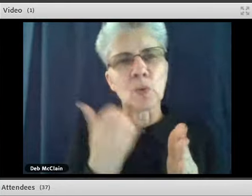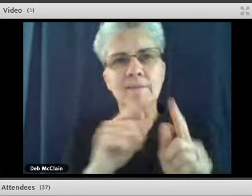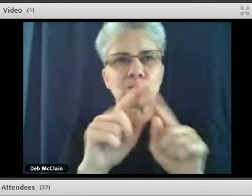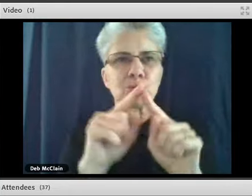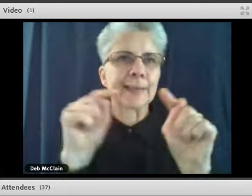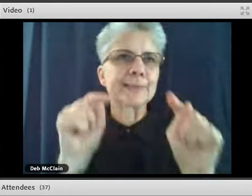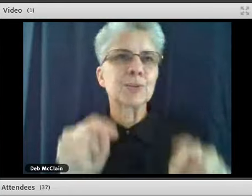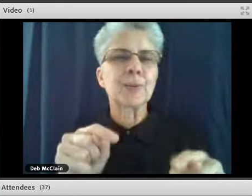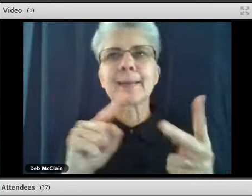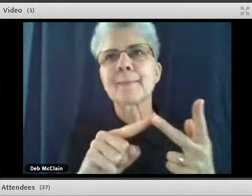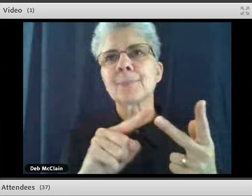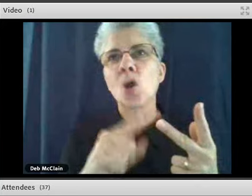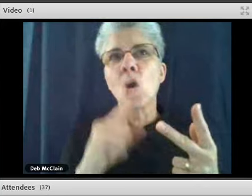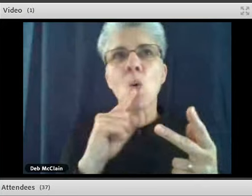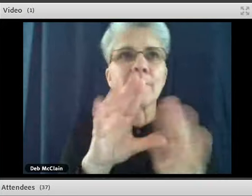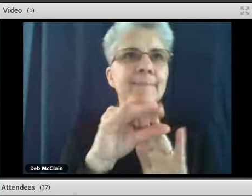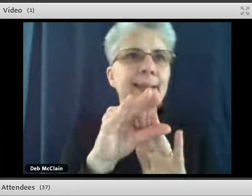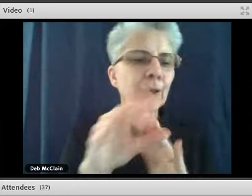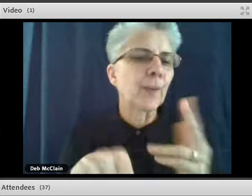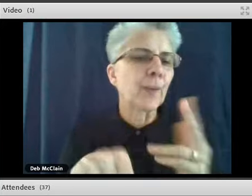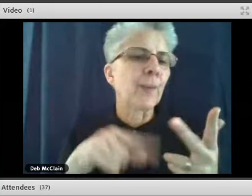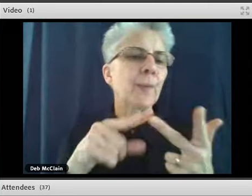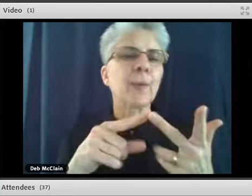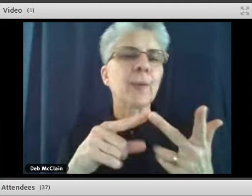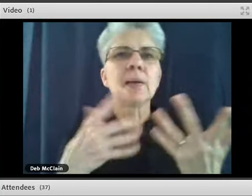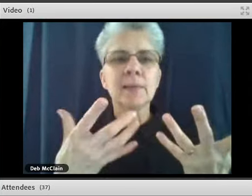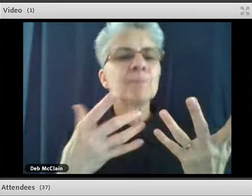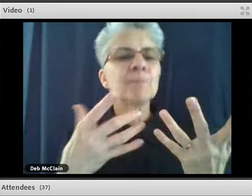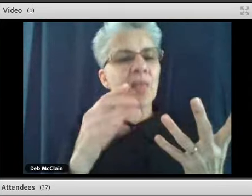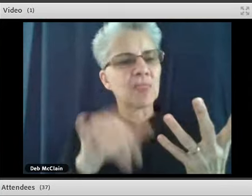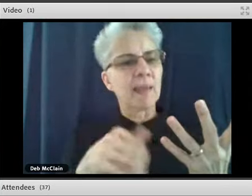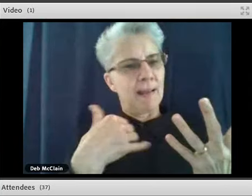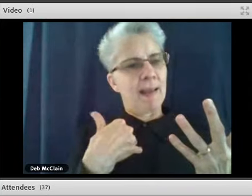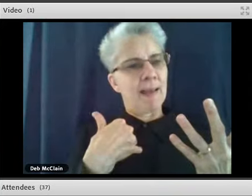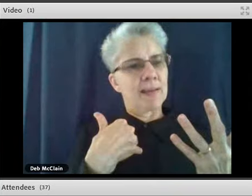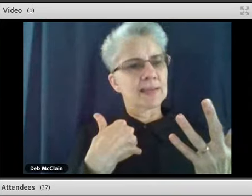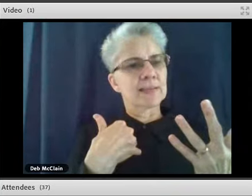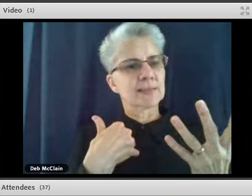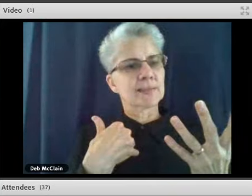So, again, like, if you have a transcript, or a video,